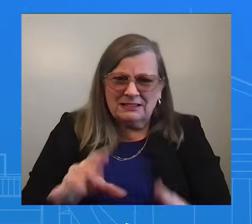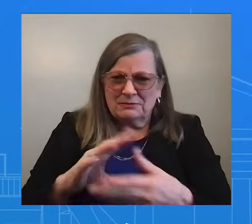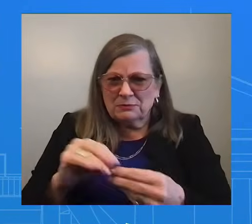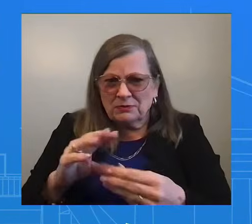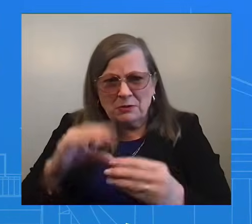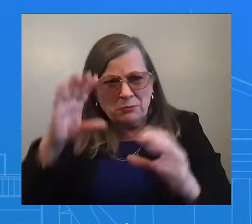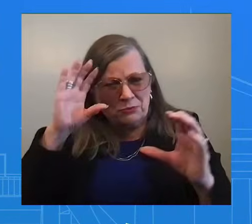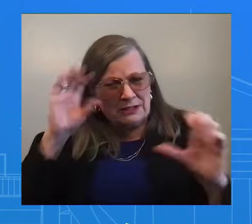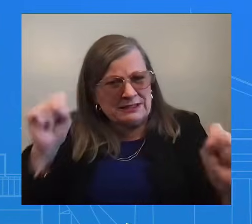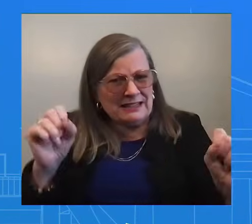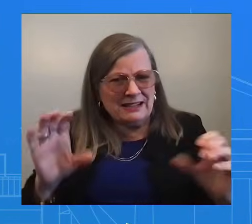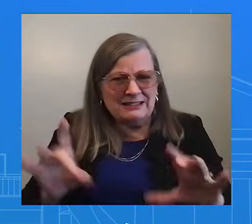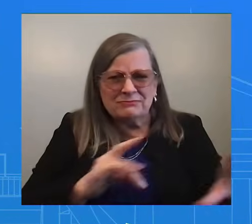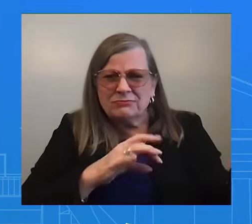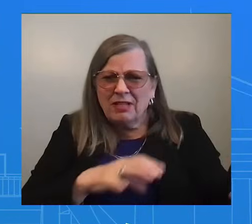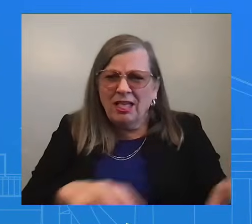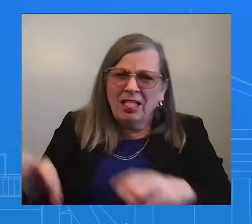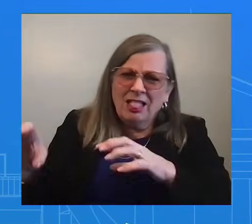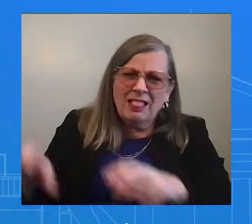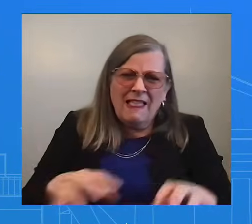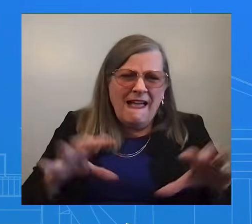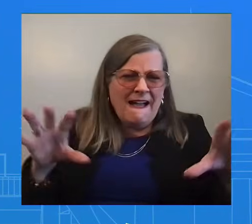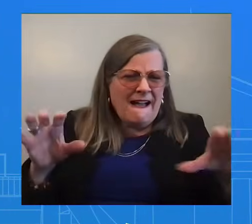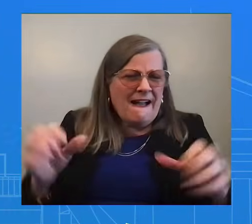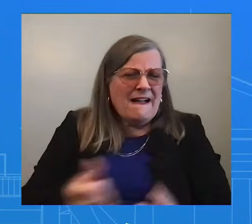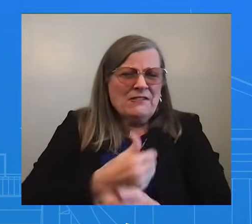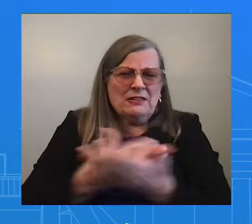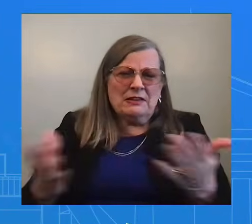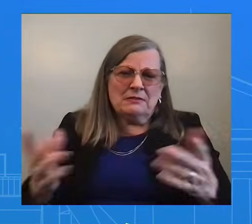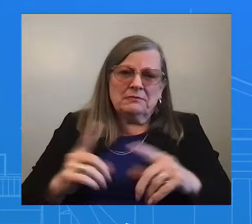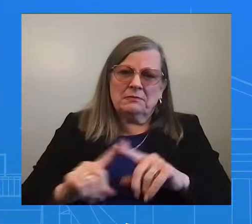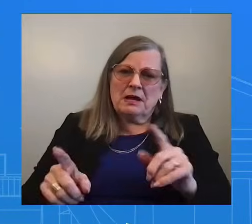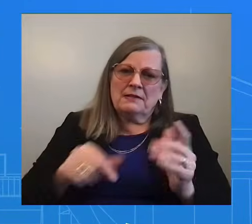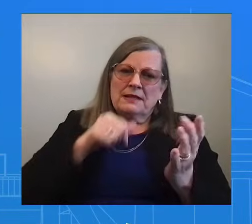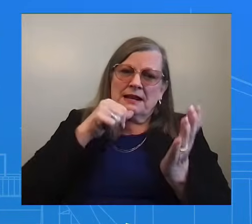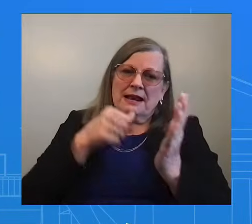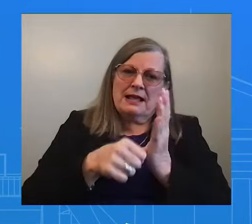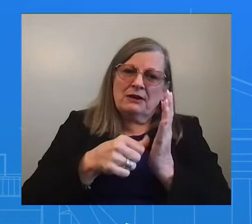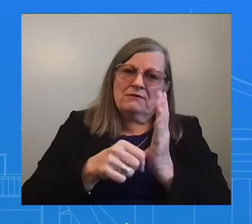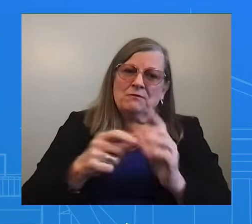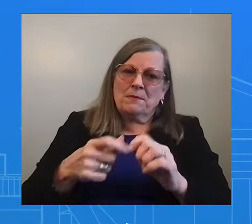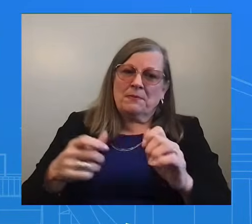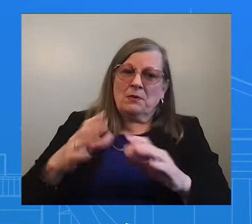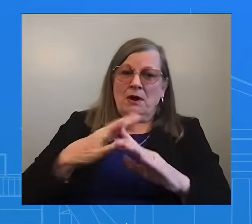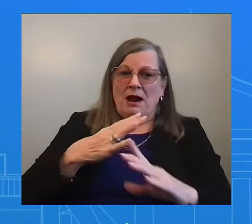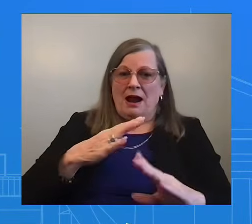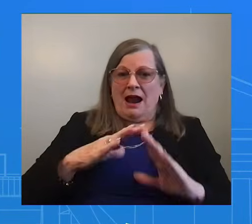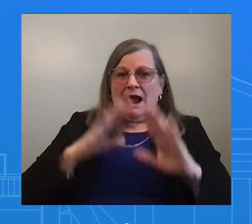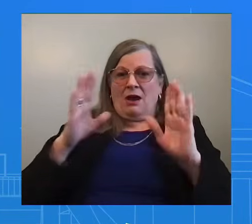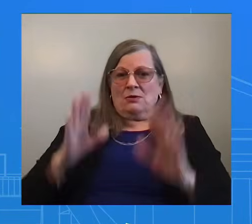The letter from House Speaker Johnson suggested otherwise, that there are specific steps that -- that can be taken.